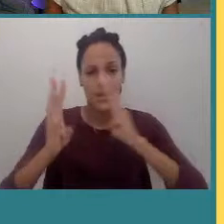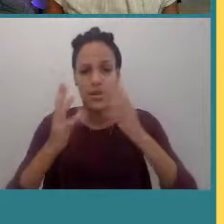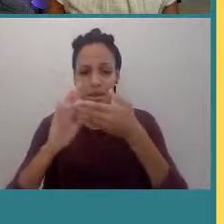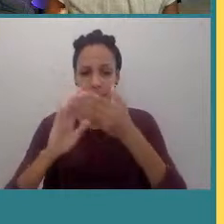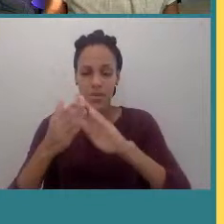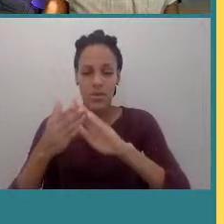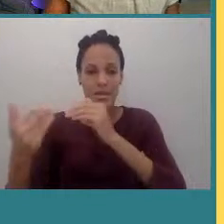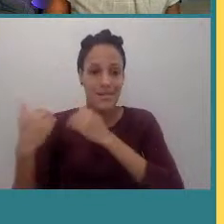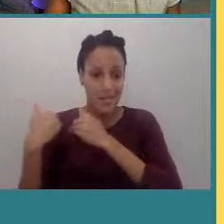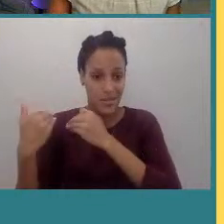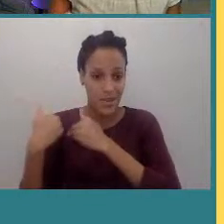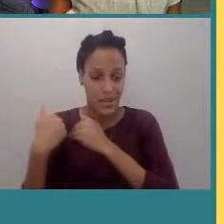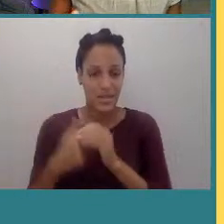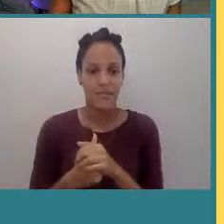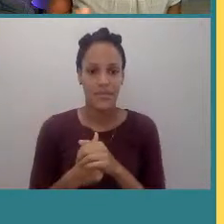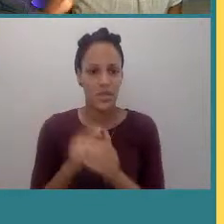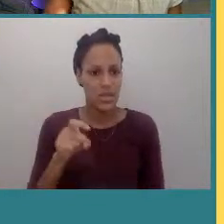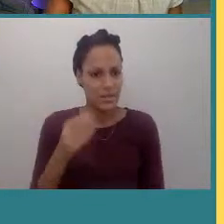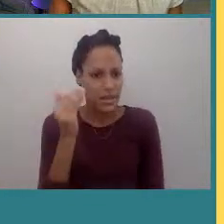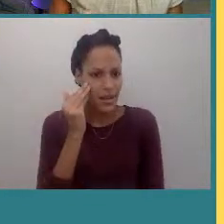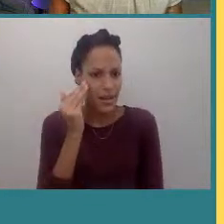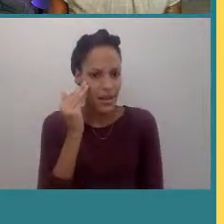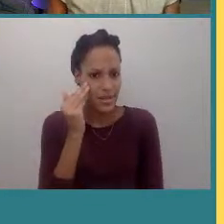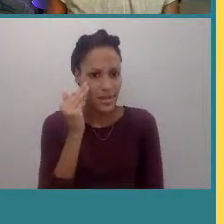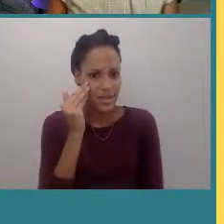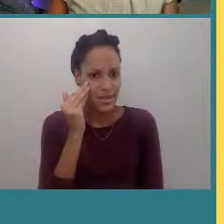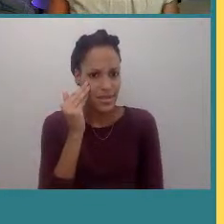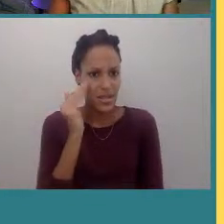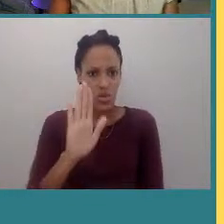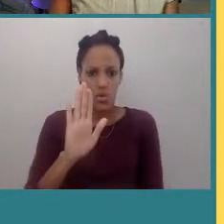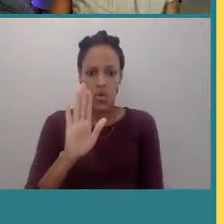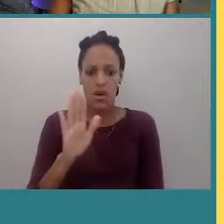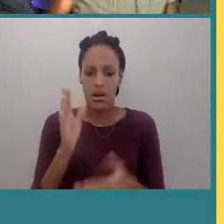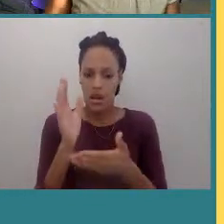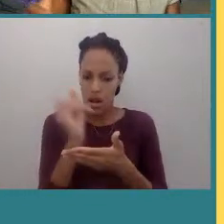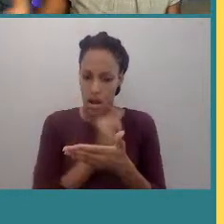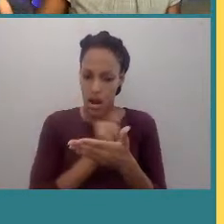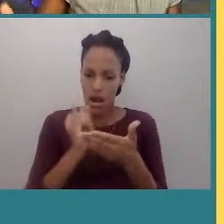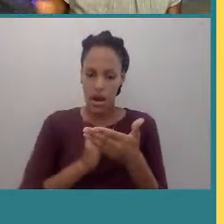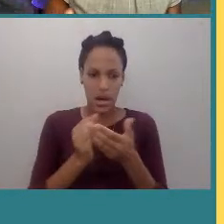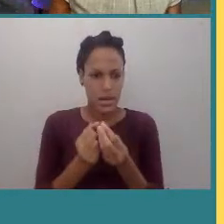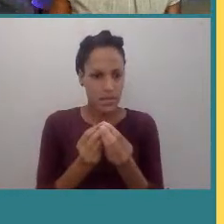Being conscious of what you are putting out there as a creative, having integrity with